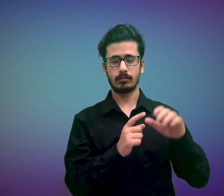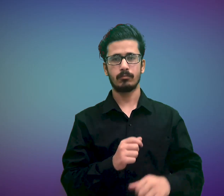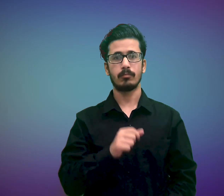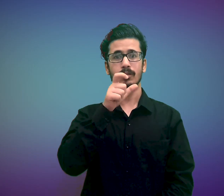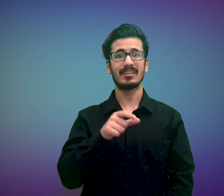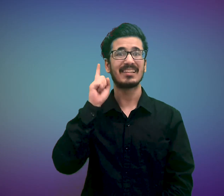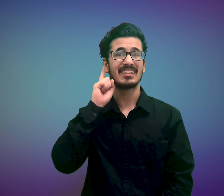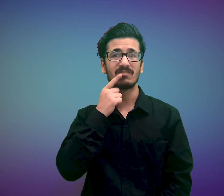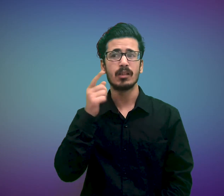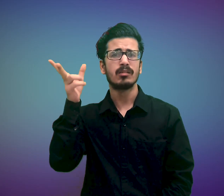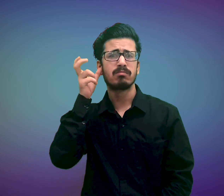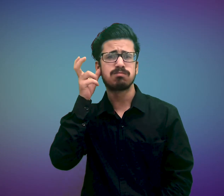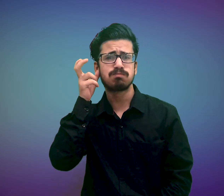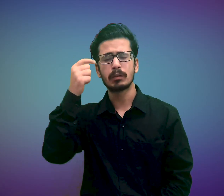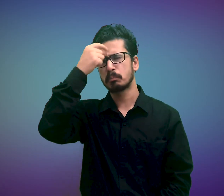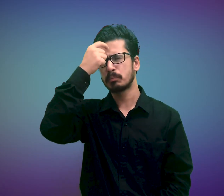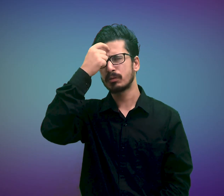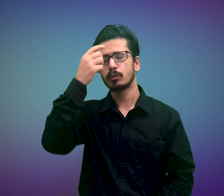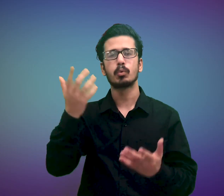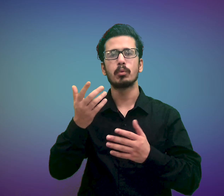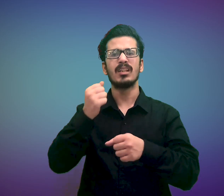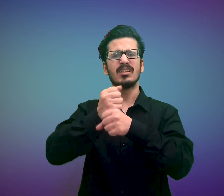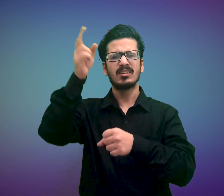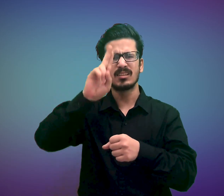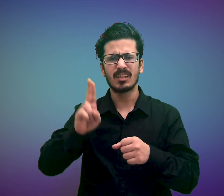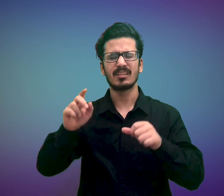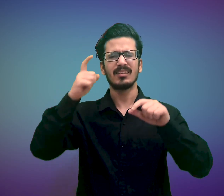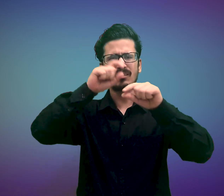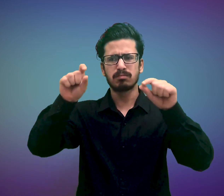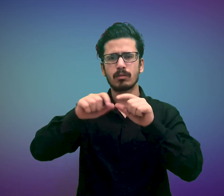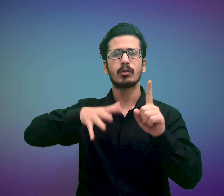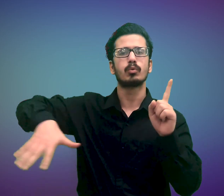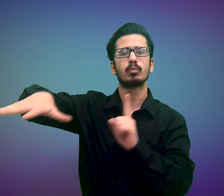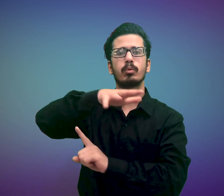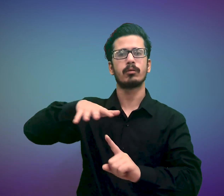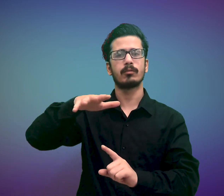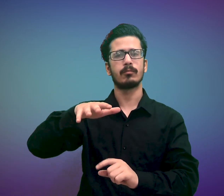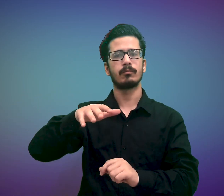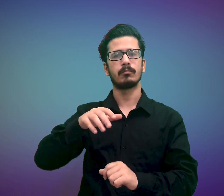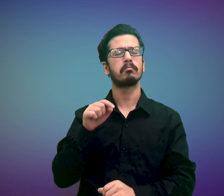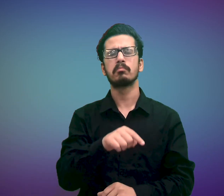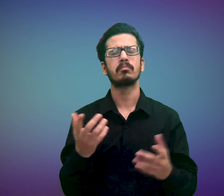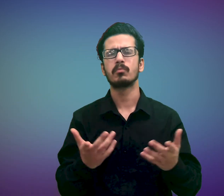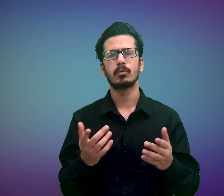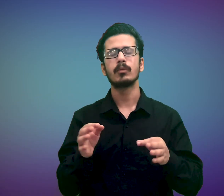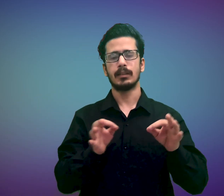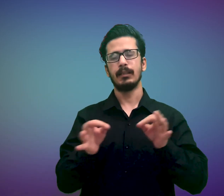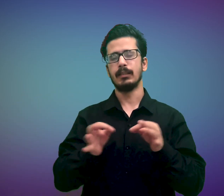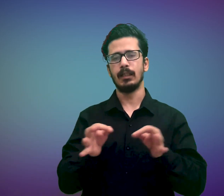form grammatical rules, make sentences etc. Let me explain it using an example.